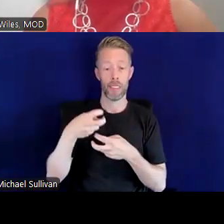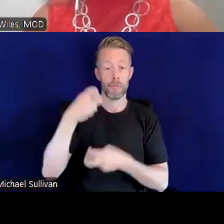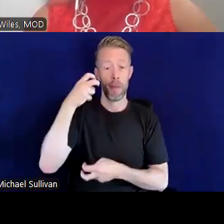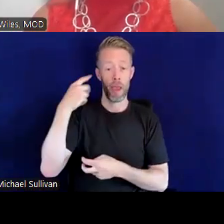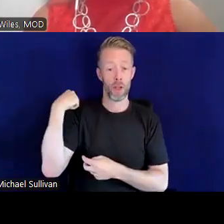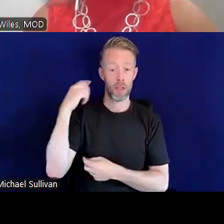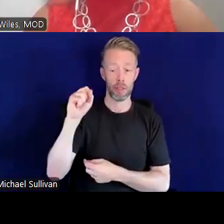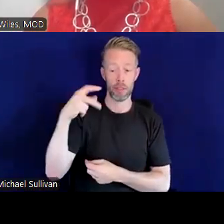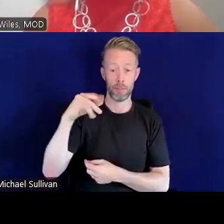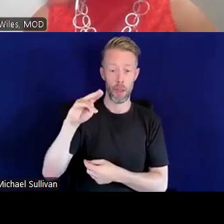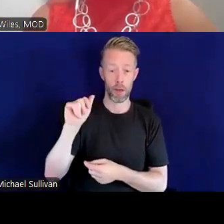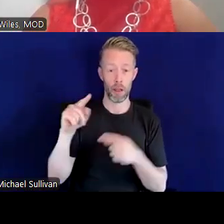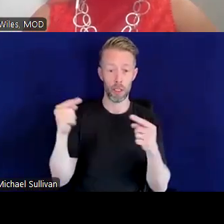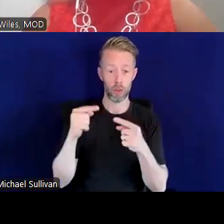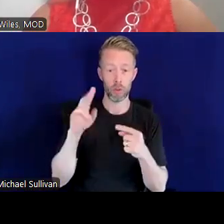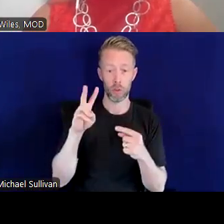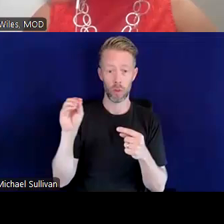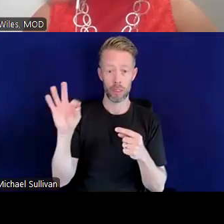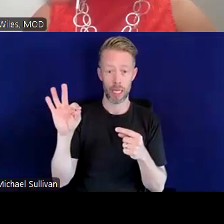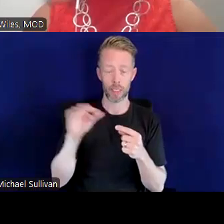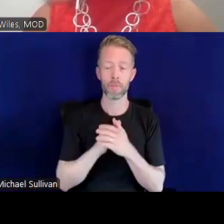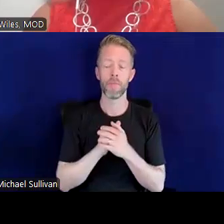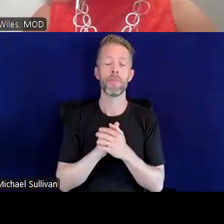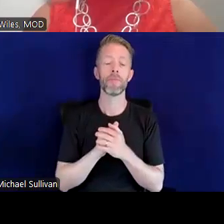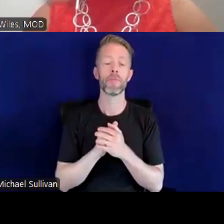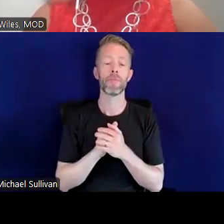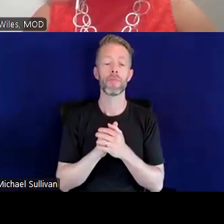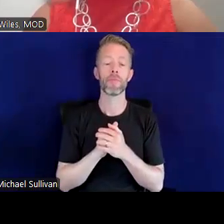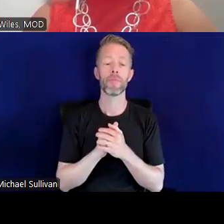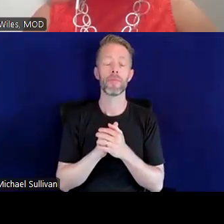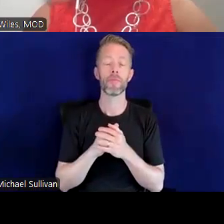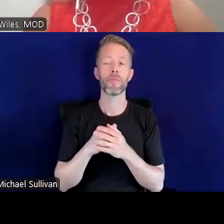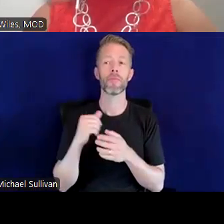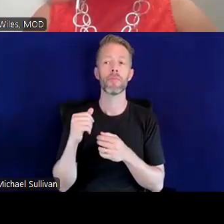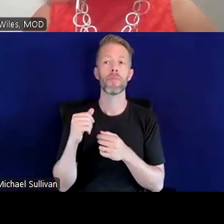back in '79 and so initially, things were pretty much focused